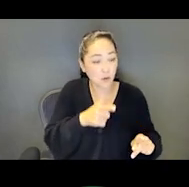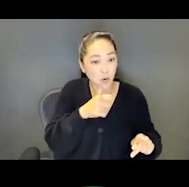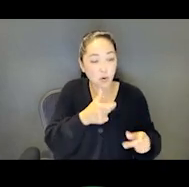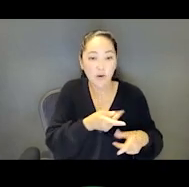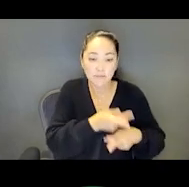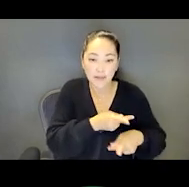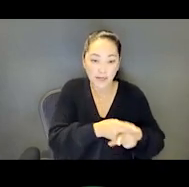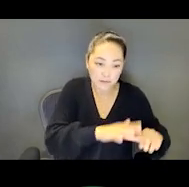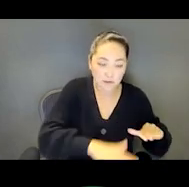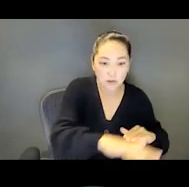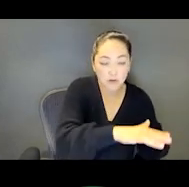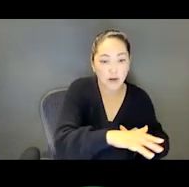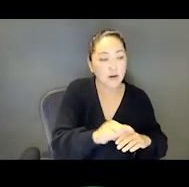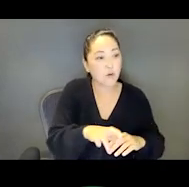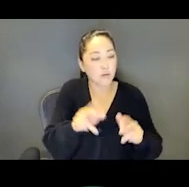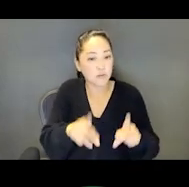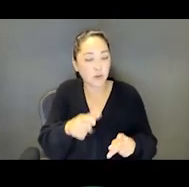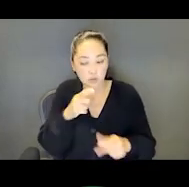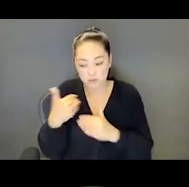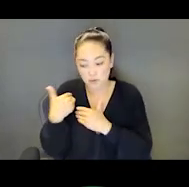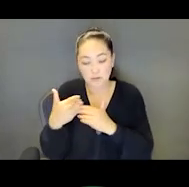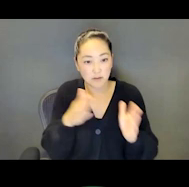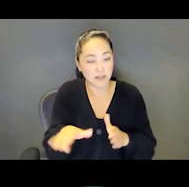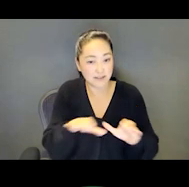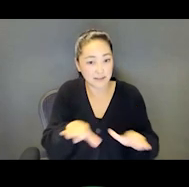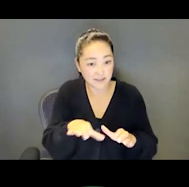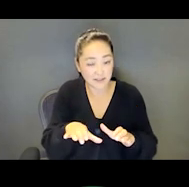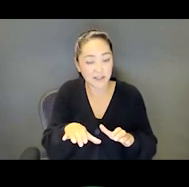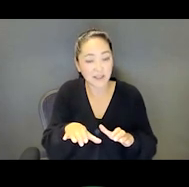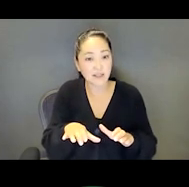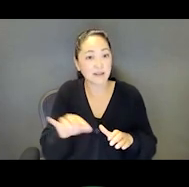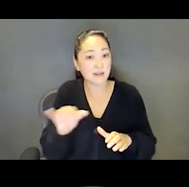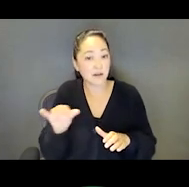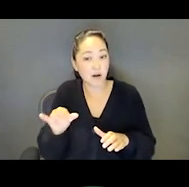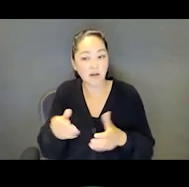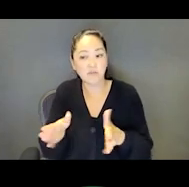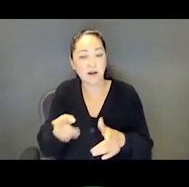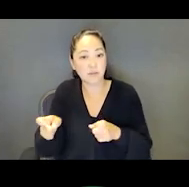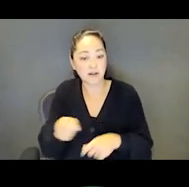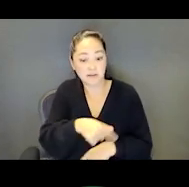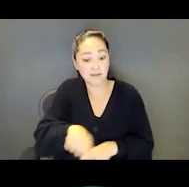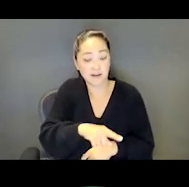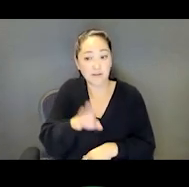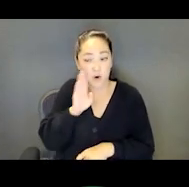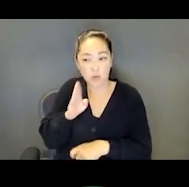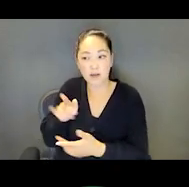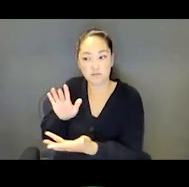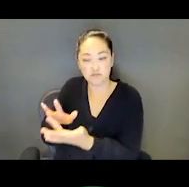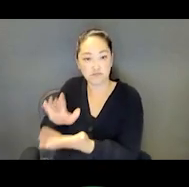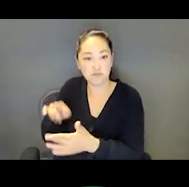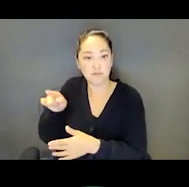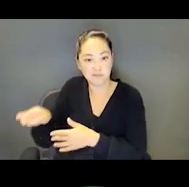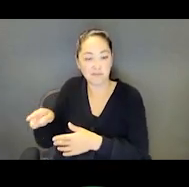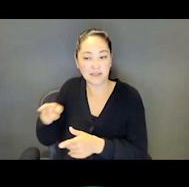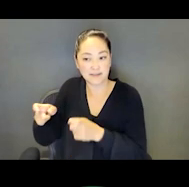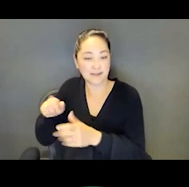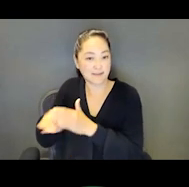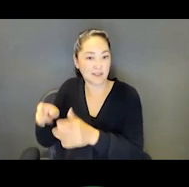Also, they do a yearly planet. Access accessibility plan. Review so what did we do what went well